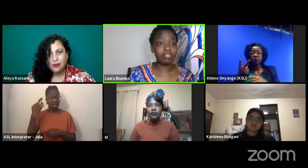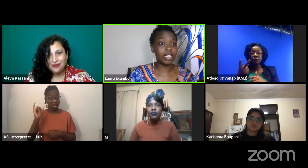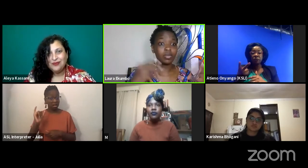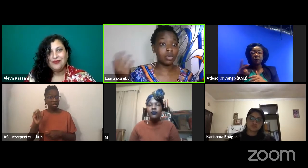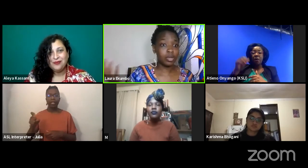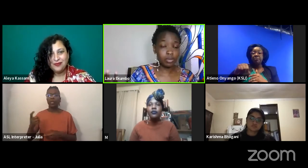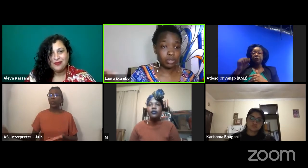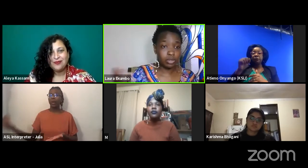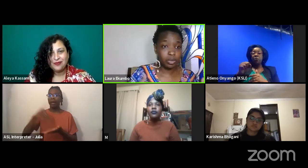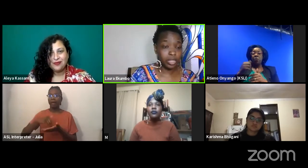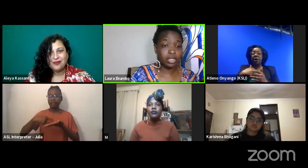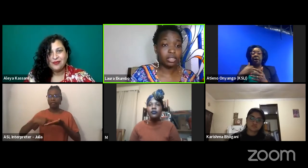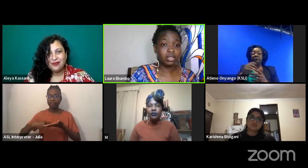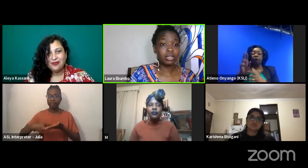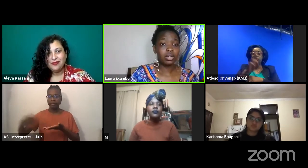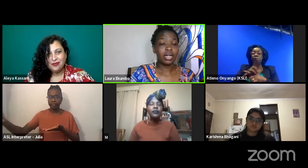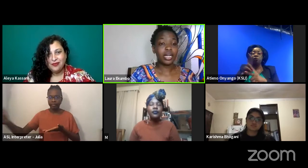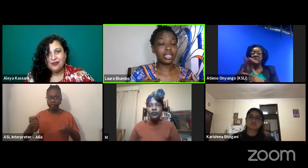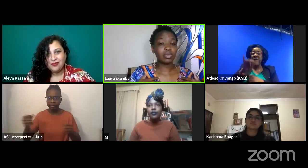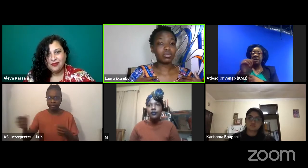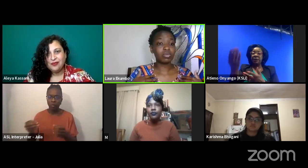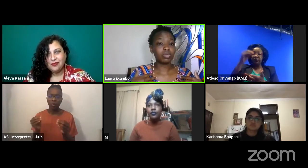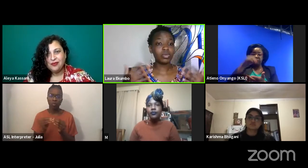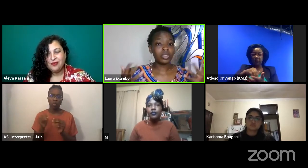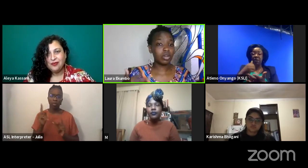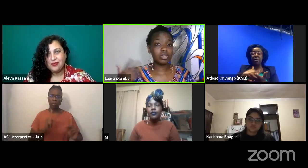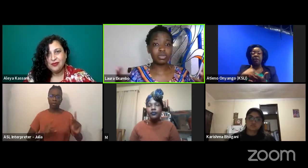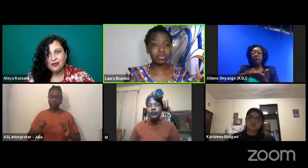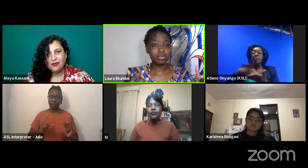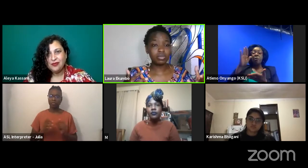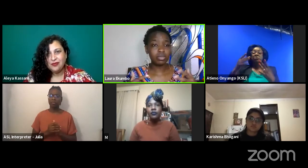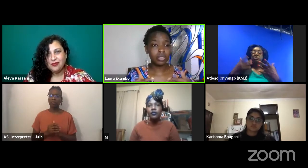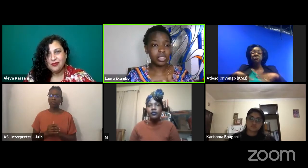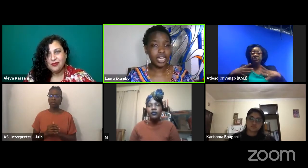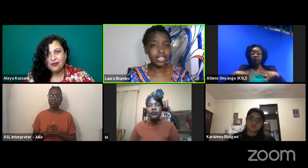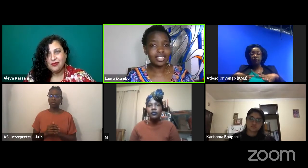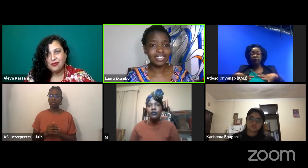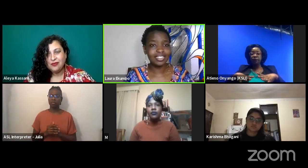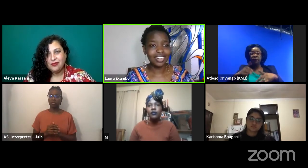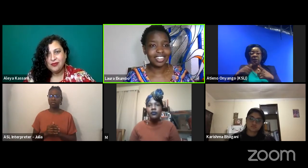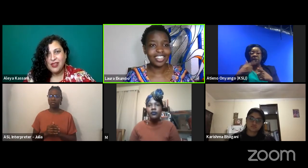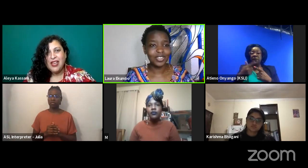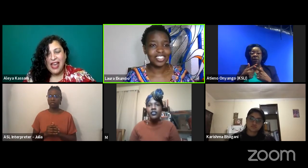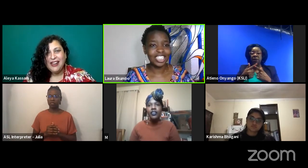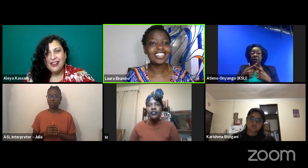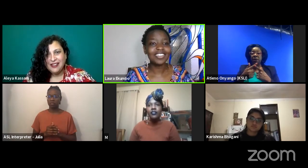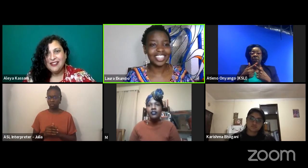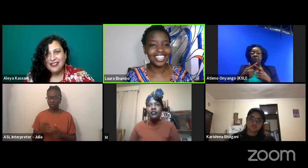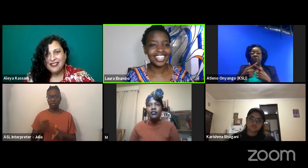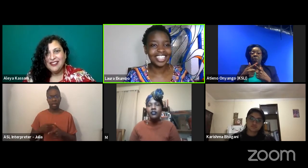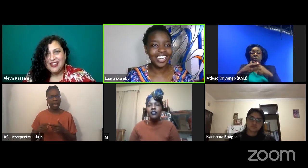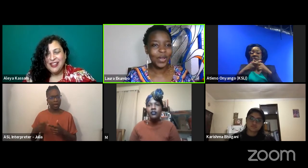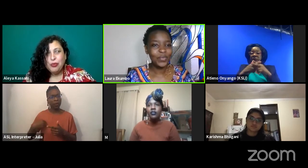and find more people to bring in. And then we'll start to create Aleya wanted to say something.